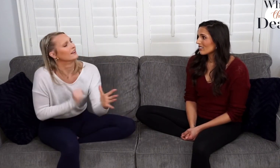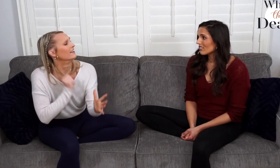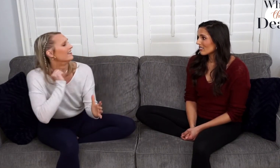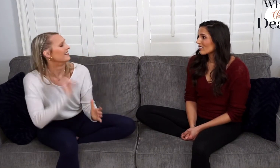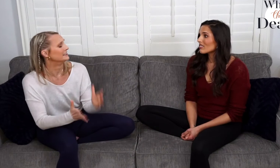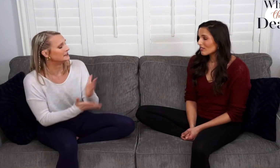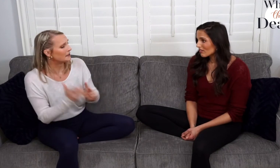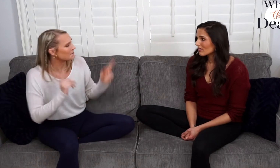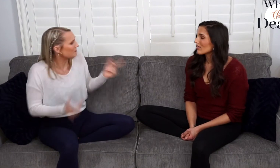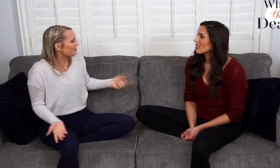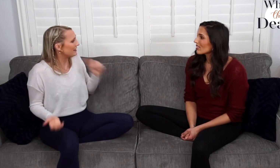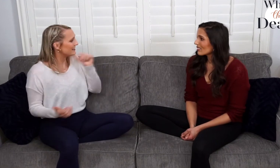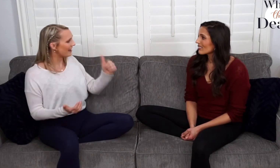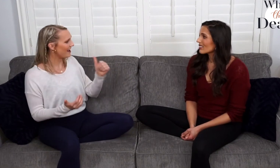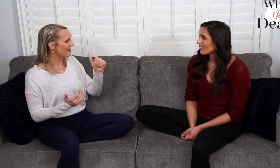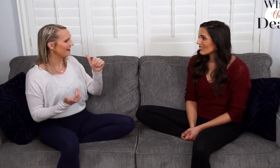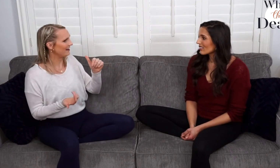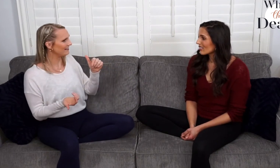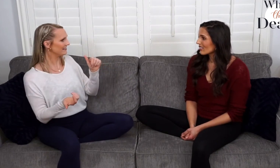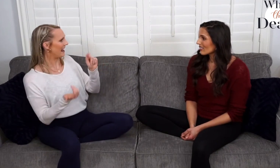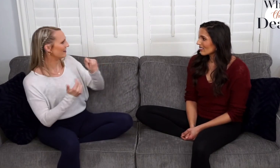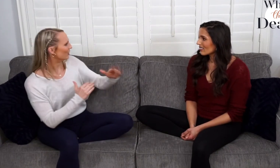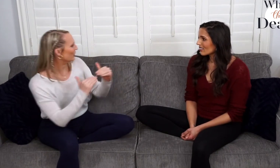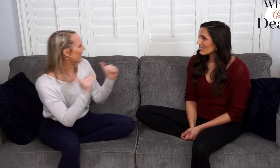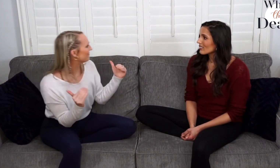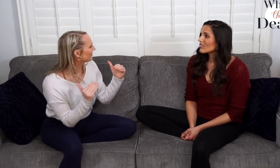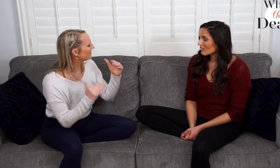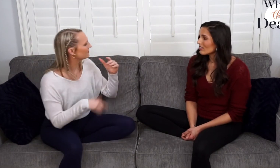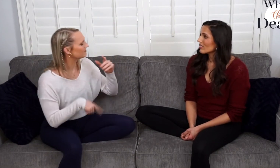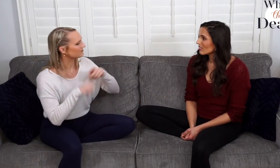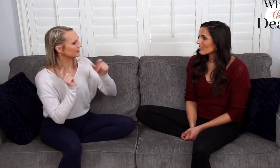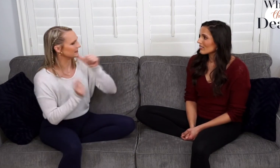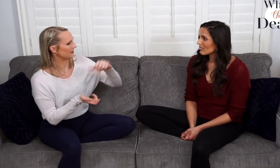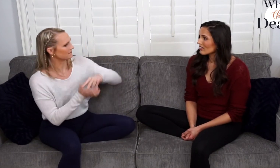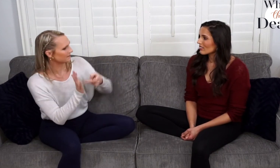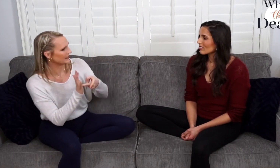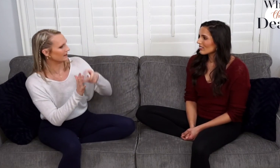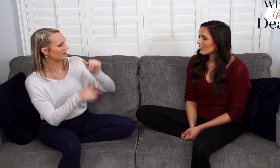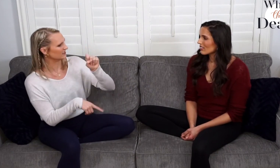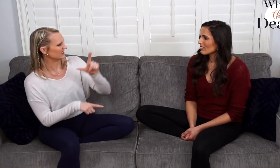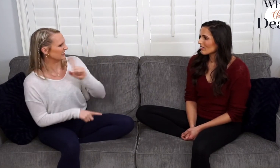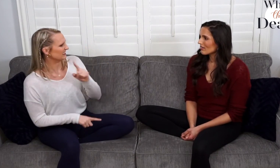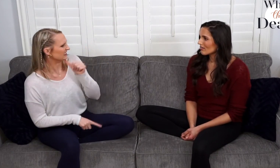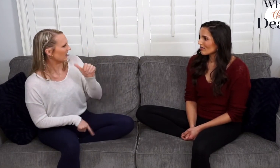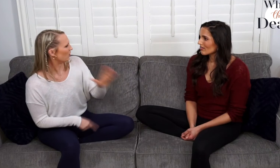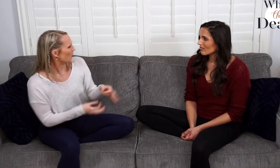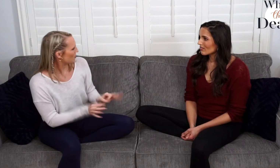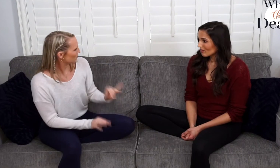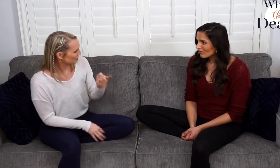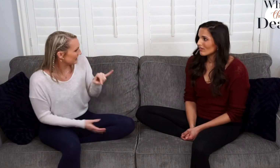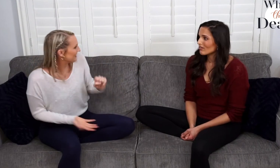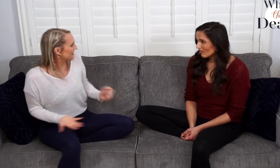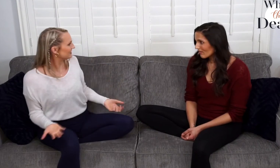In ASL and some people aren't quite at that level, but it doesn't mean that ASL is not their language